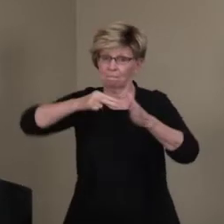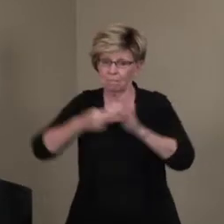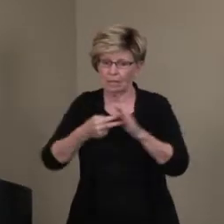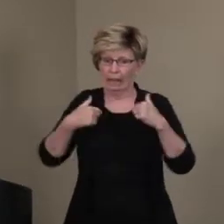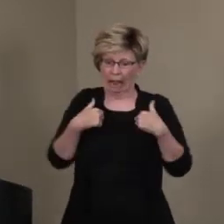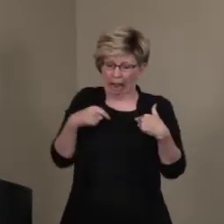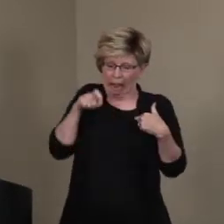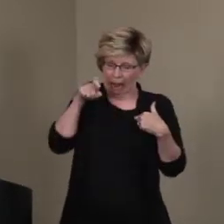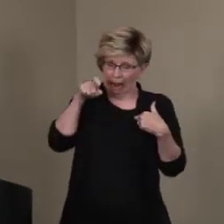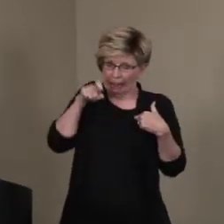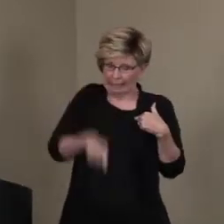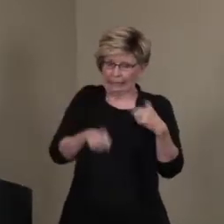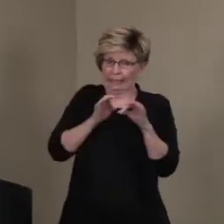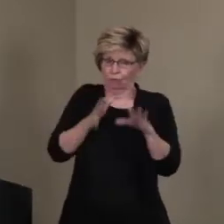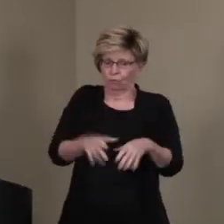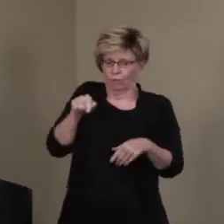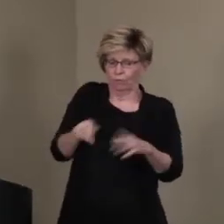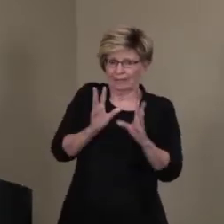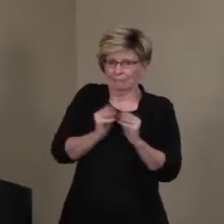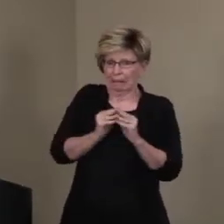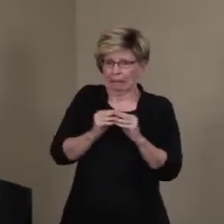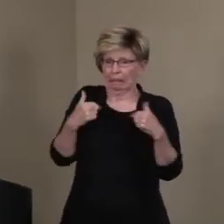a student must be able to support themselves which means I may need an